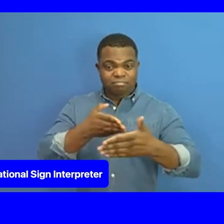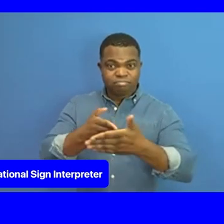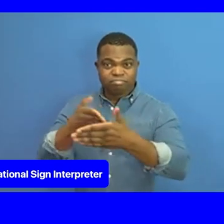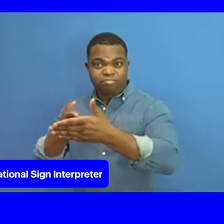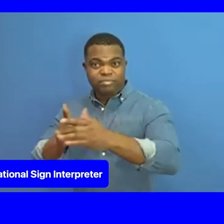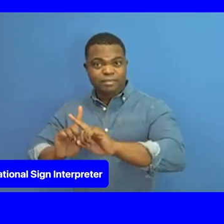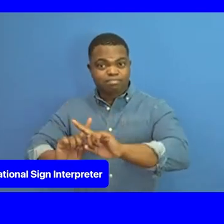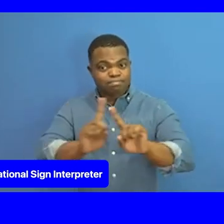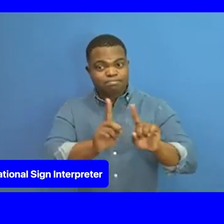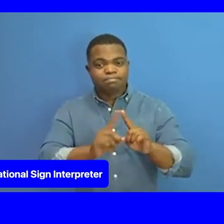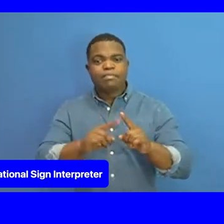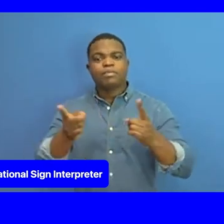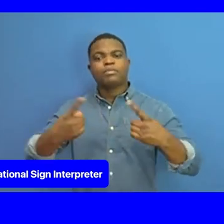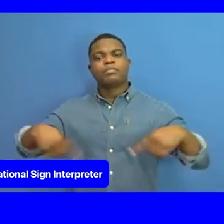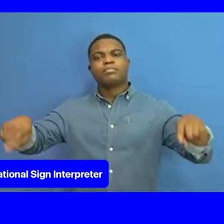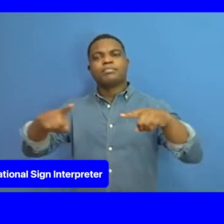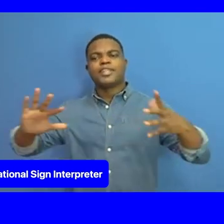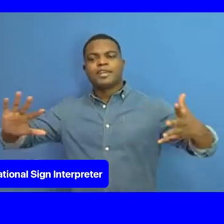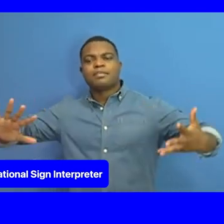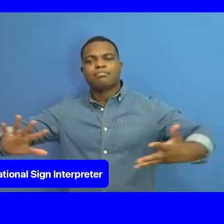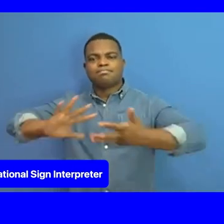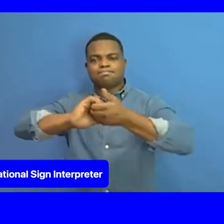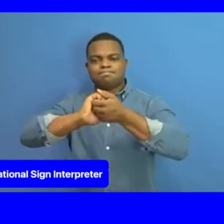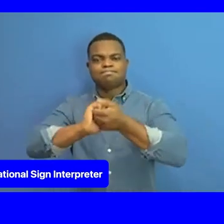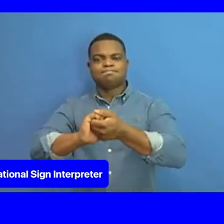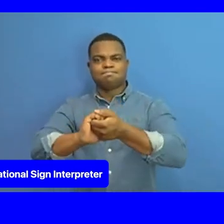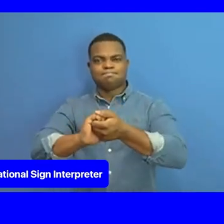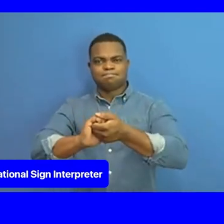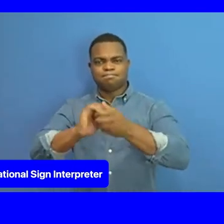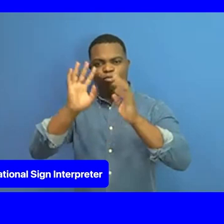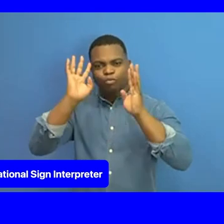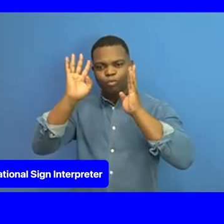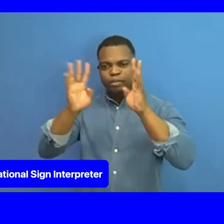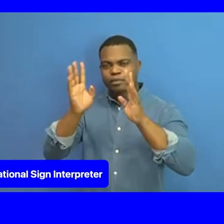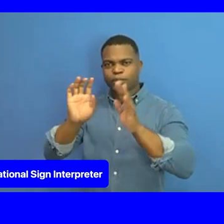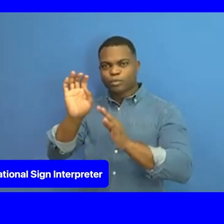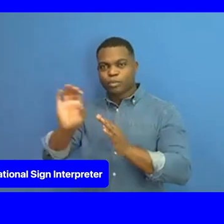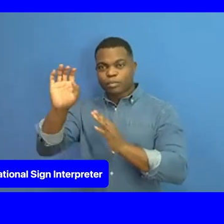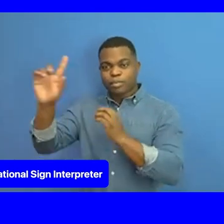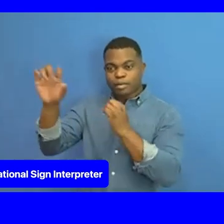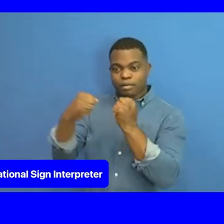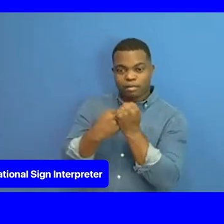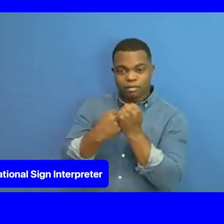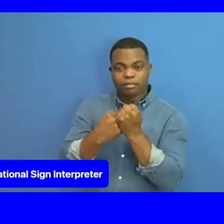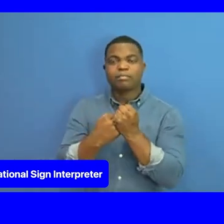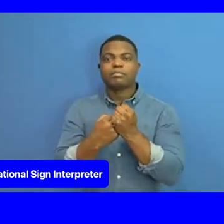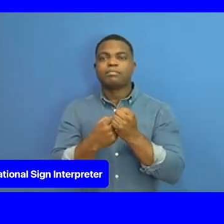and catharsis, you made sure that confinement was not an insurmountable obstacle.